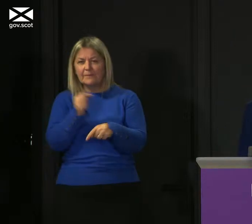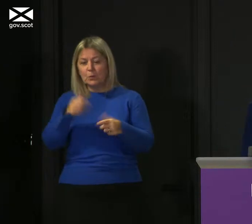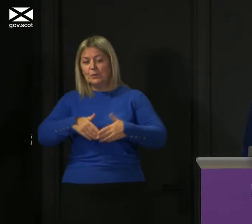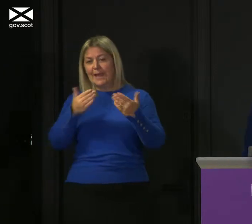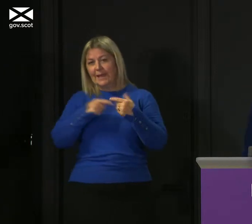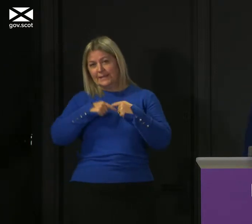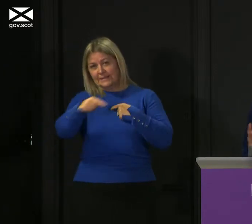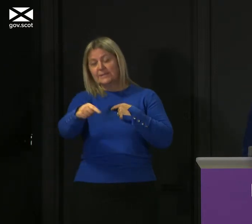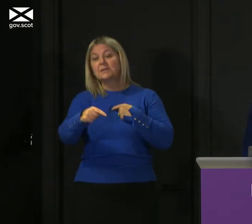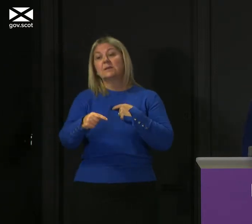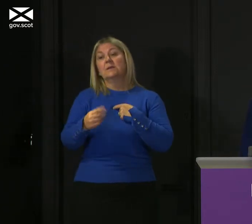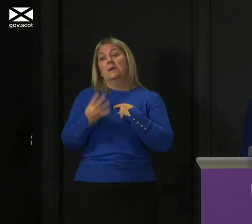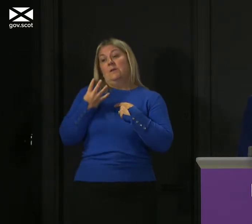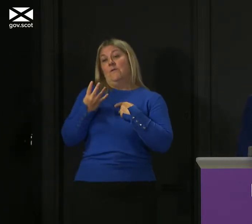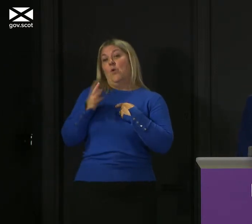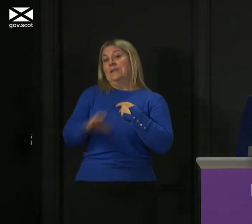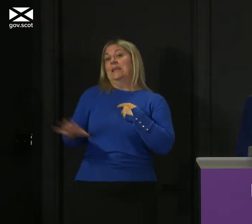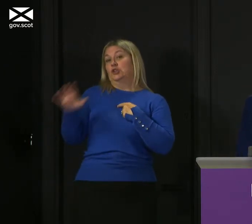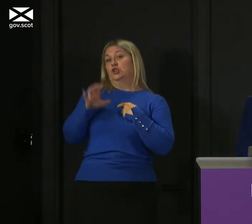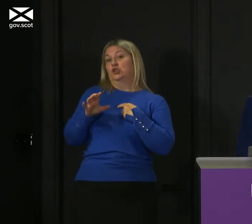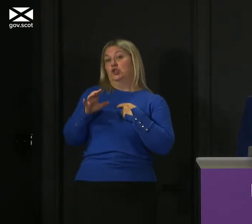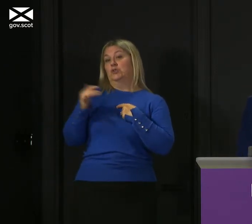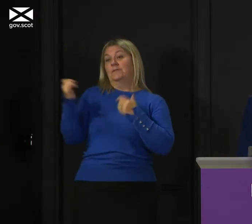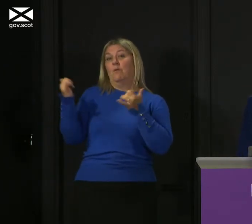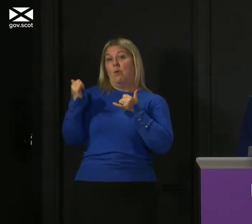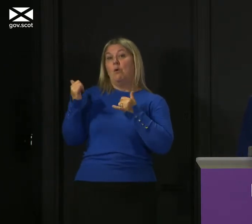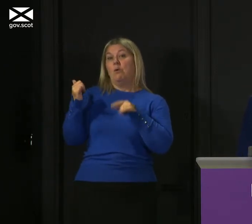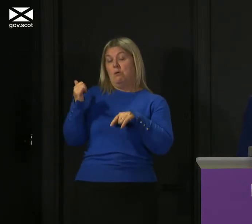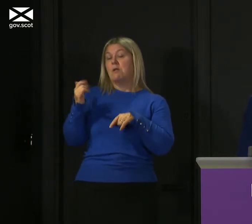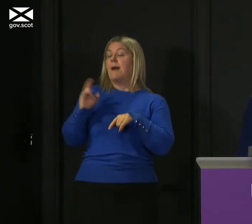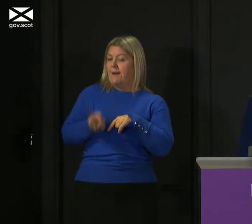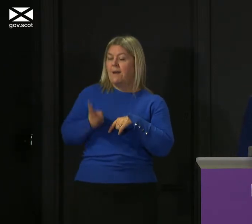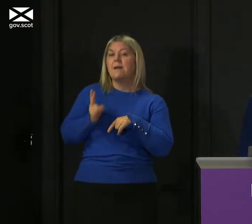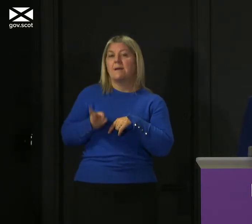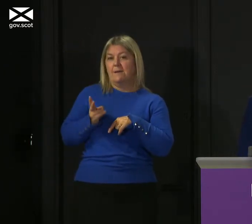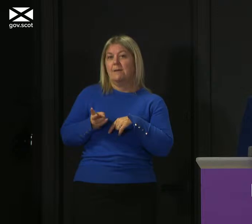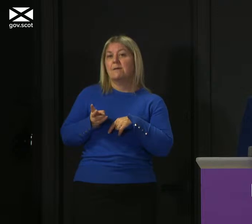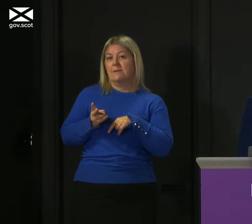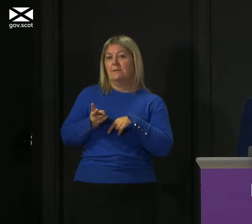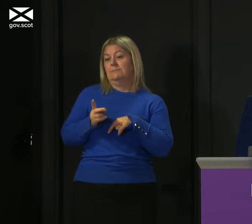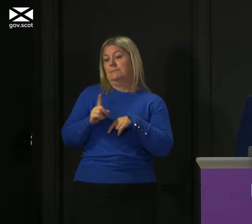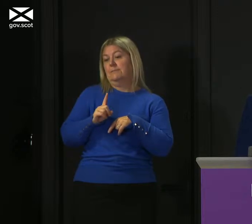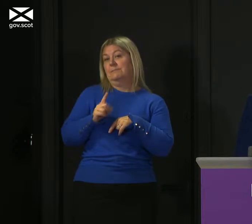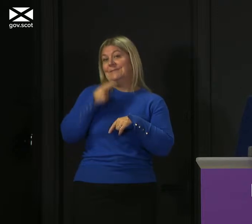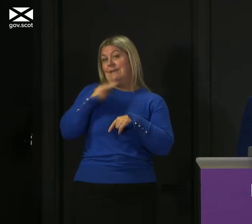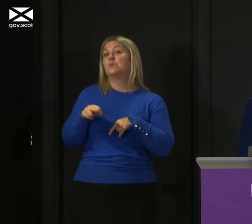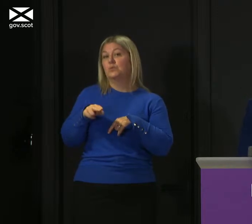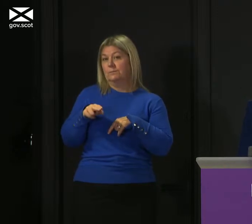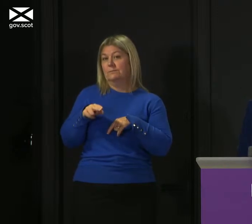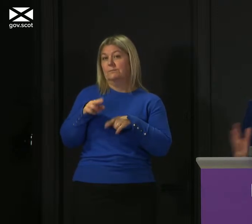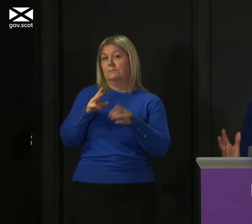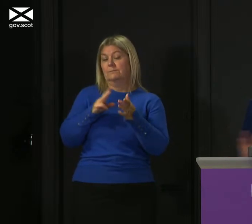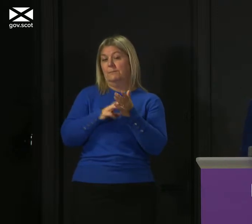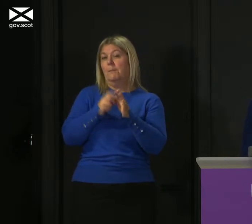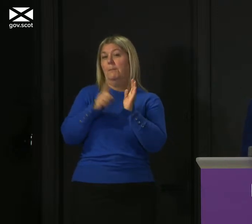four nations call, again that Michael Gove will be convening, later on this afternoon. But I imagine